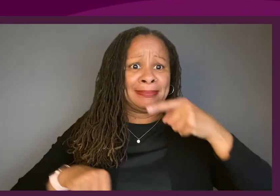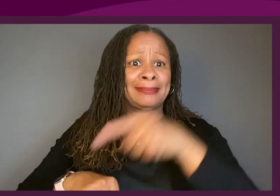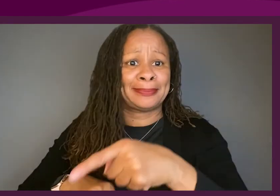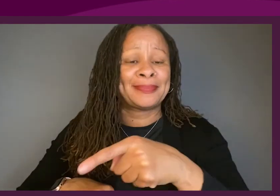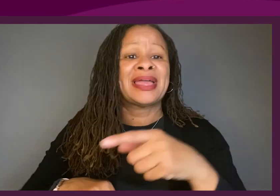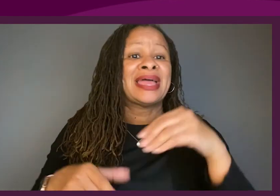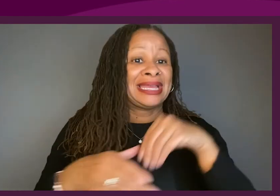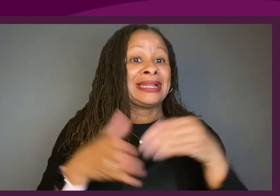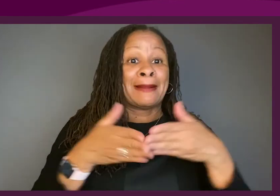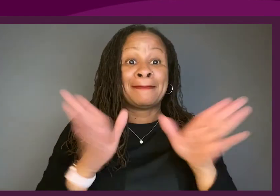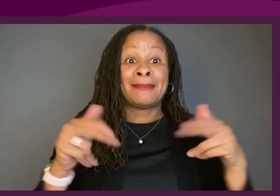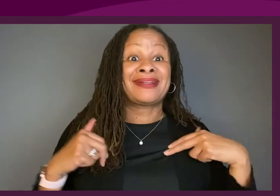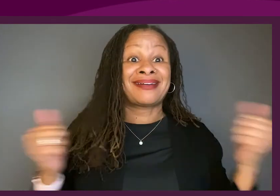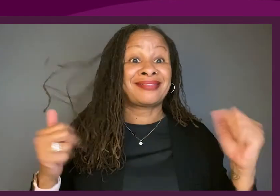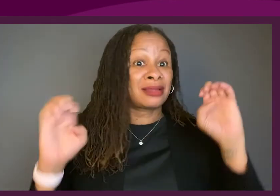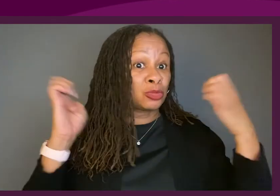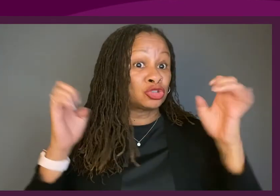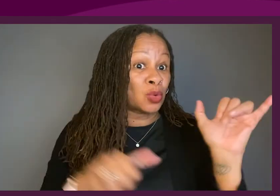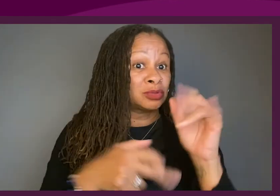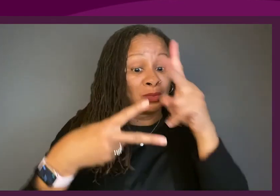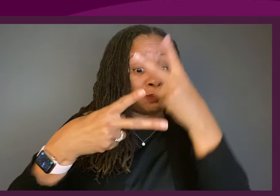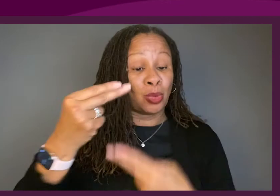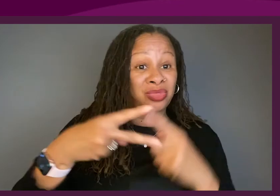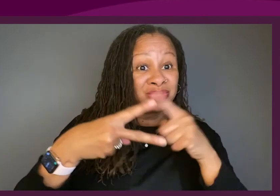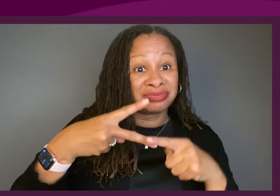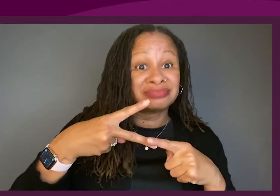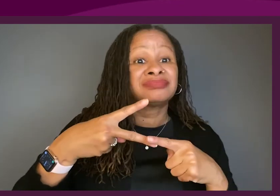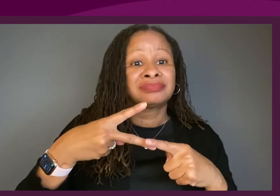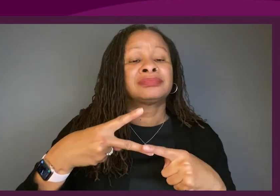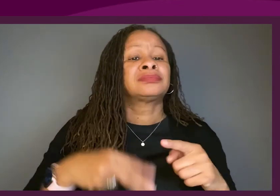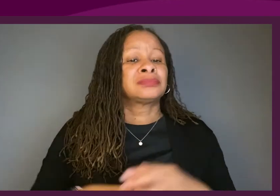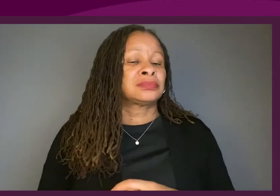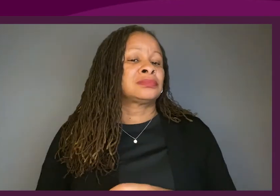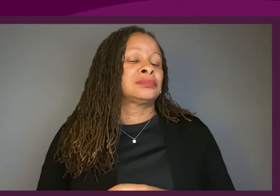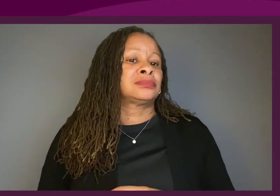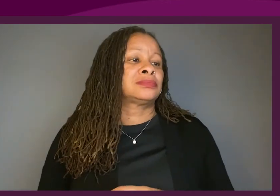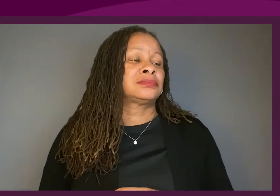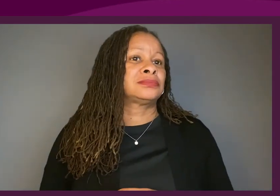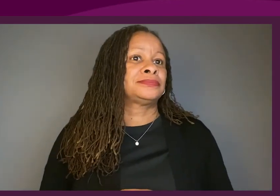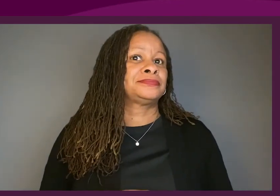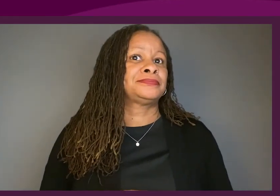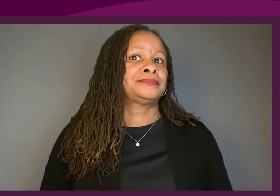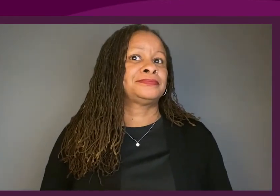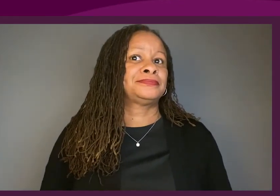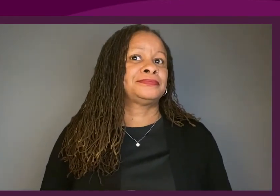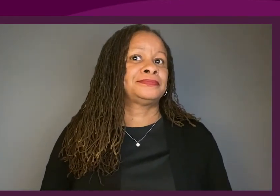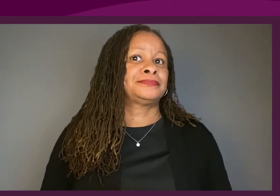that the federal government cannot give away just because they've given money to someone else.